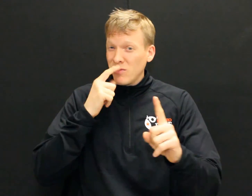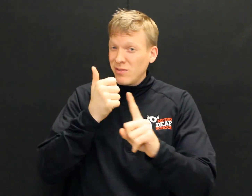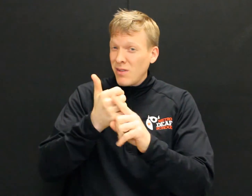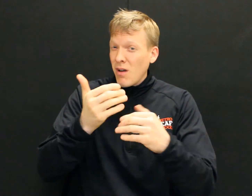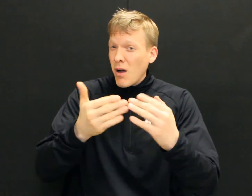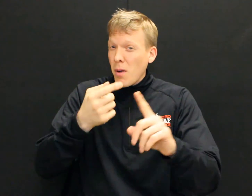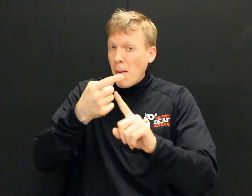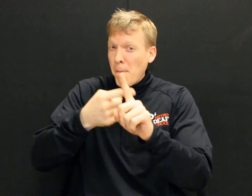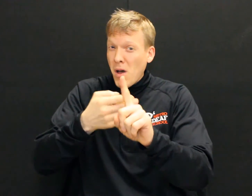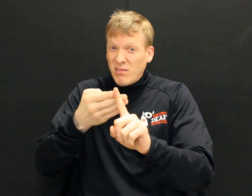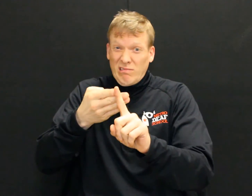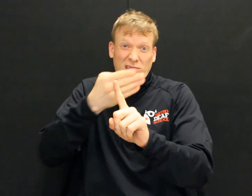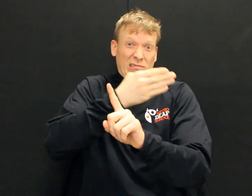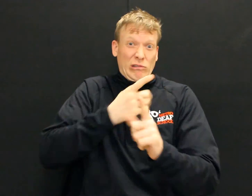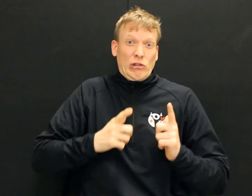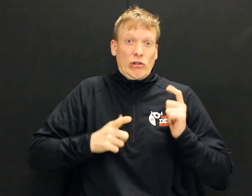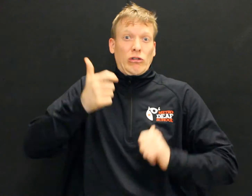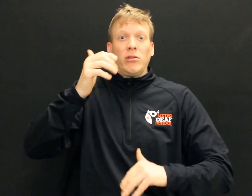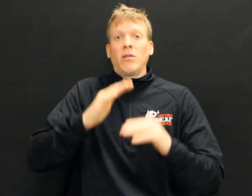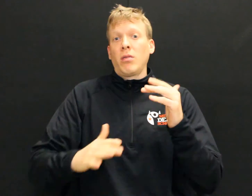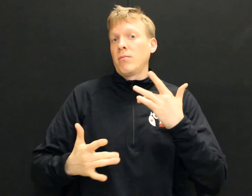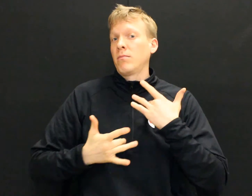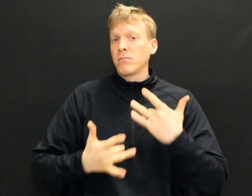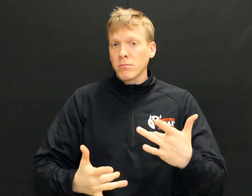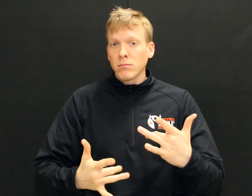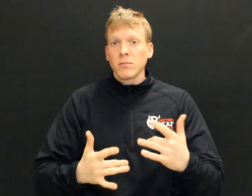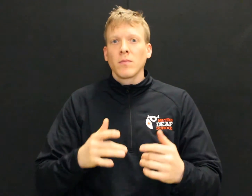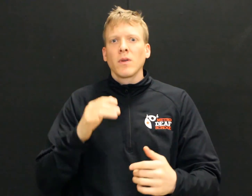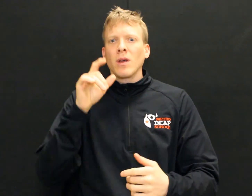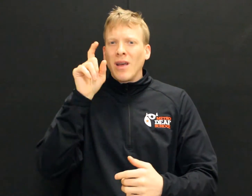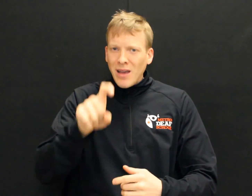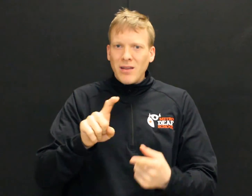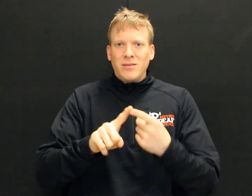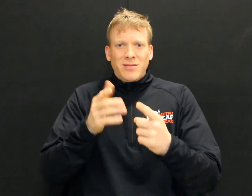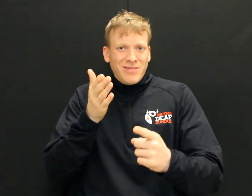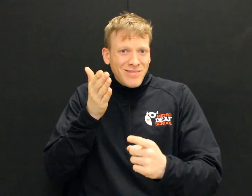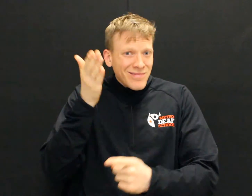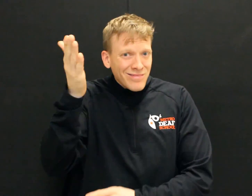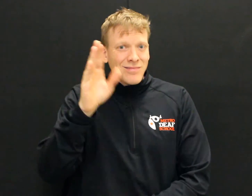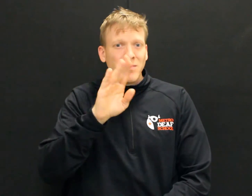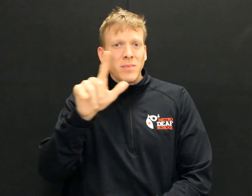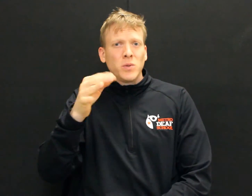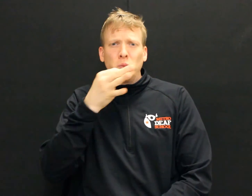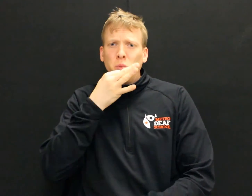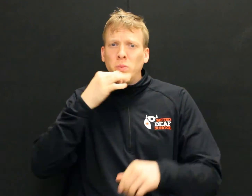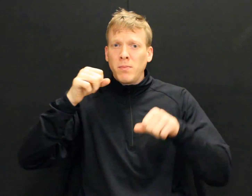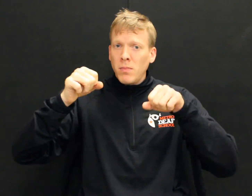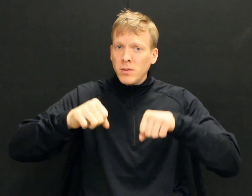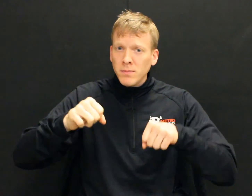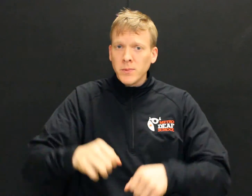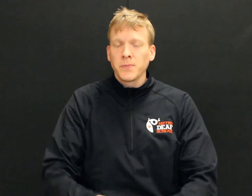(almost a month earlier than usual) and that we needed to get a bill in as soon as possible.